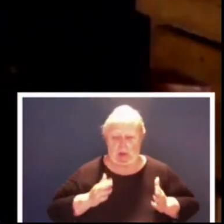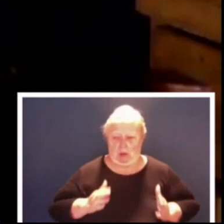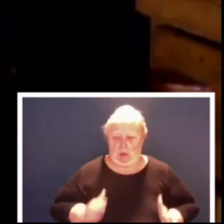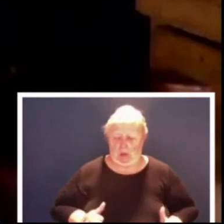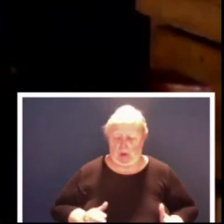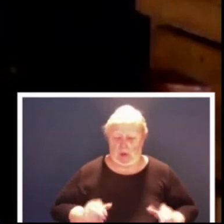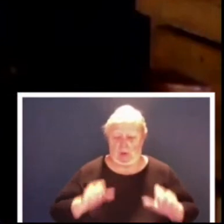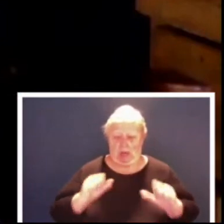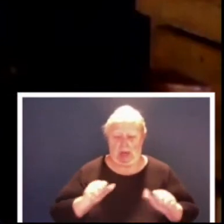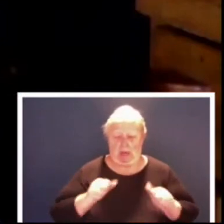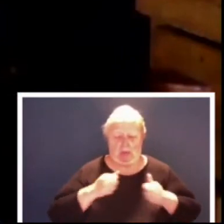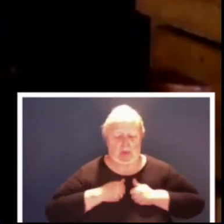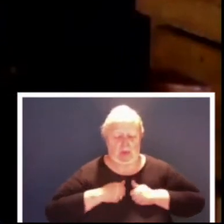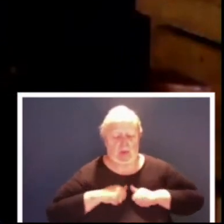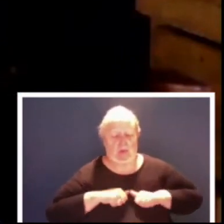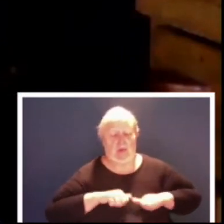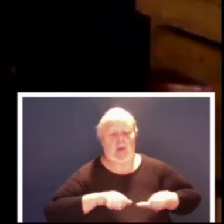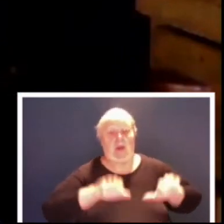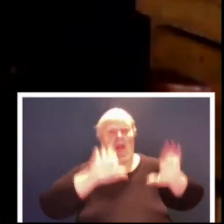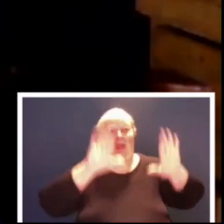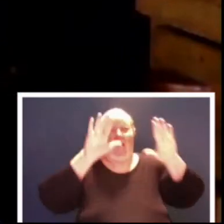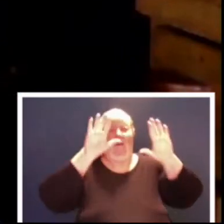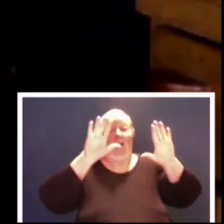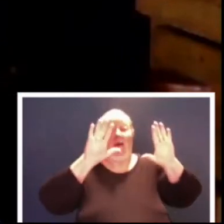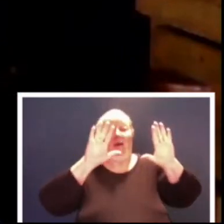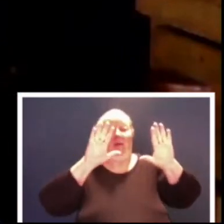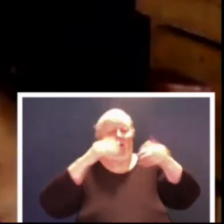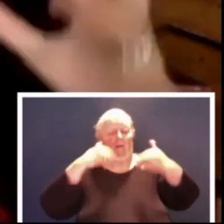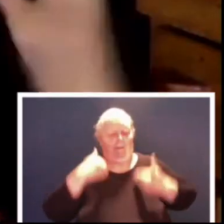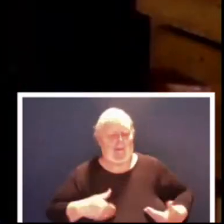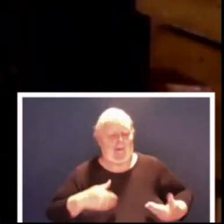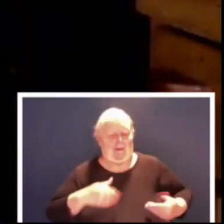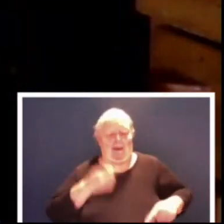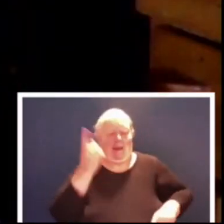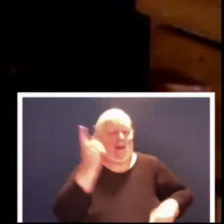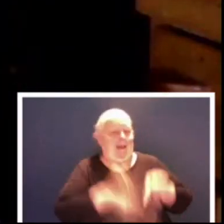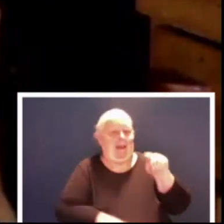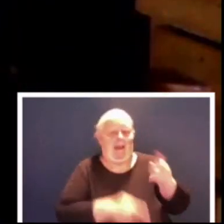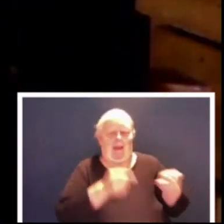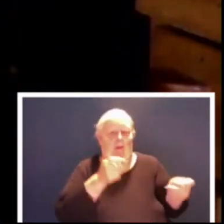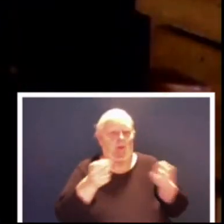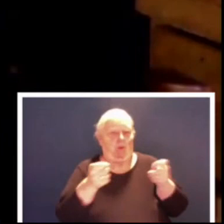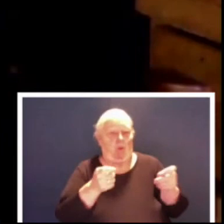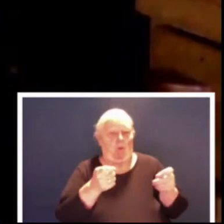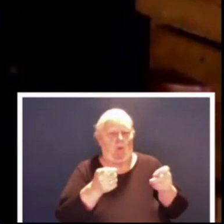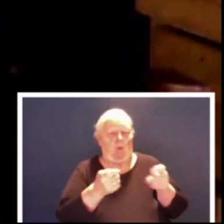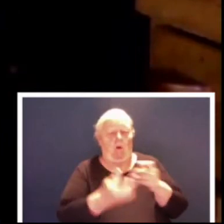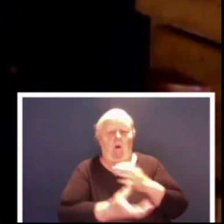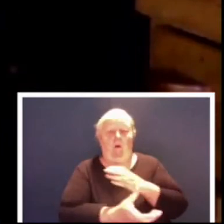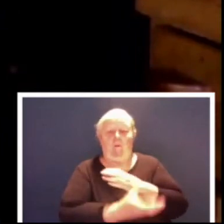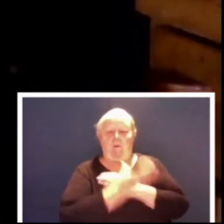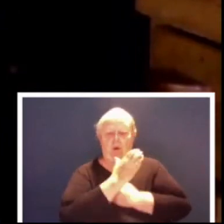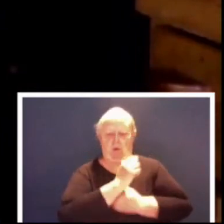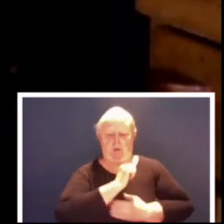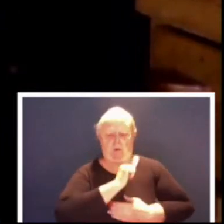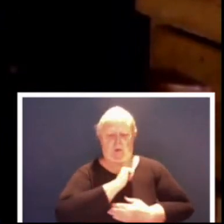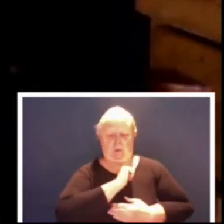any illusion of control and go with it. So it forces you to be present, essentially. Which is where peace exists.